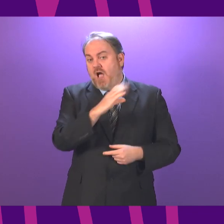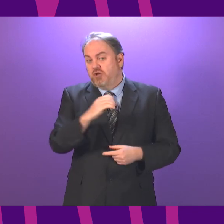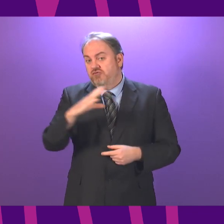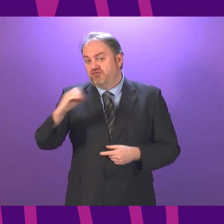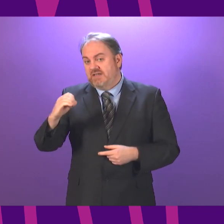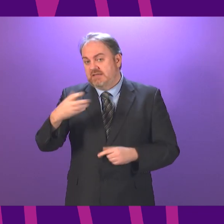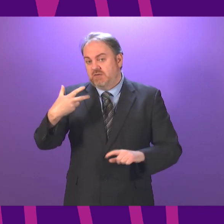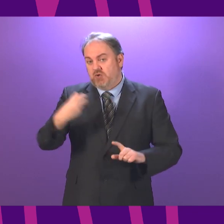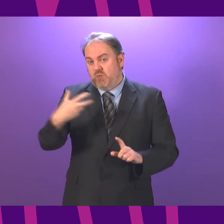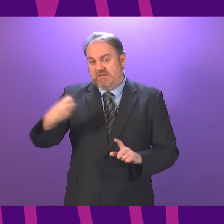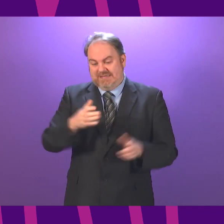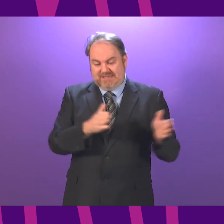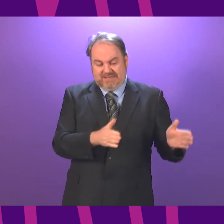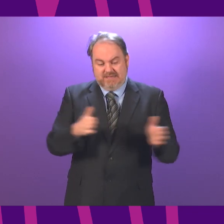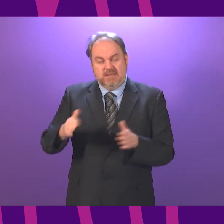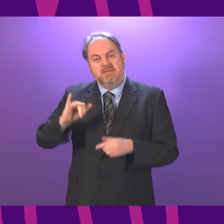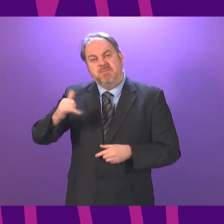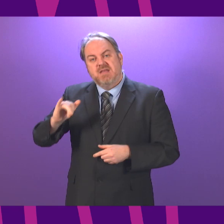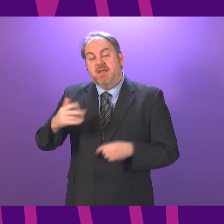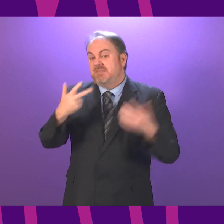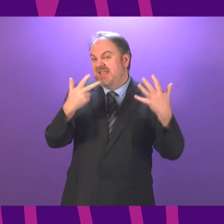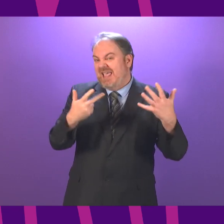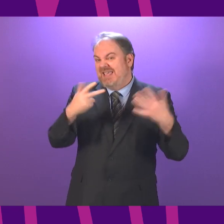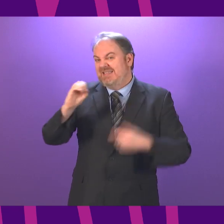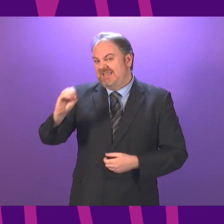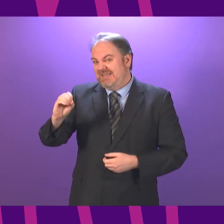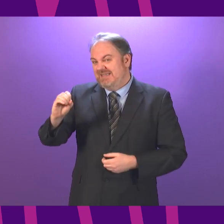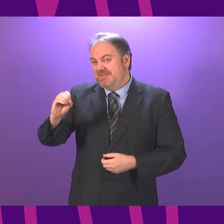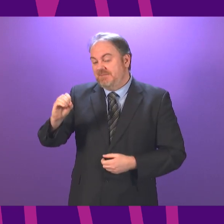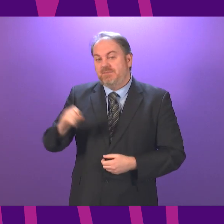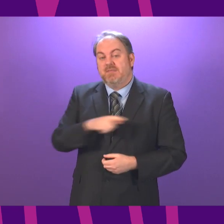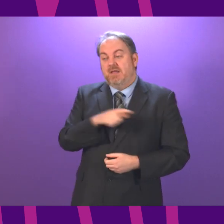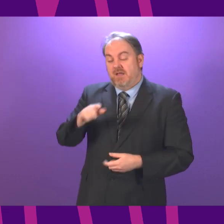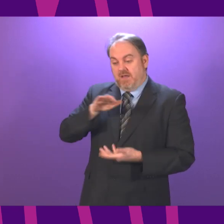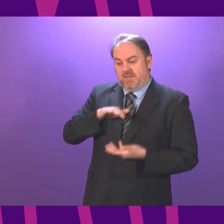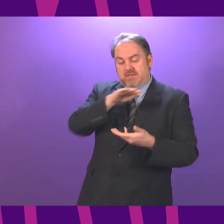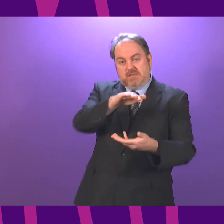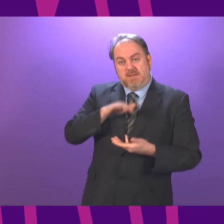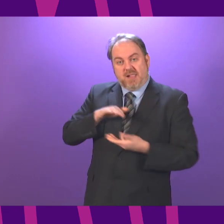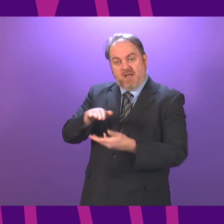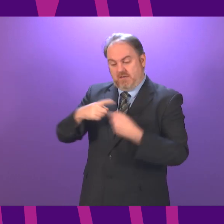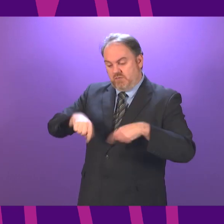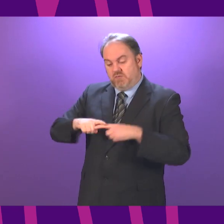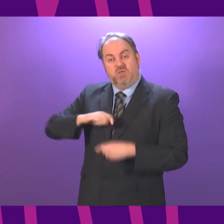in packs of perhaps 80 doses, as I understand it. The shipment of supply into Scotland has not until